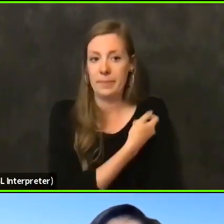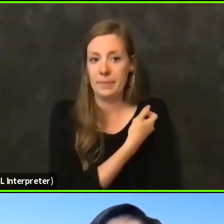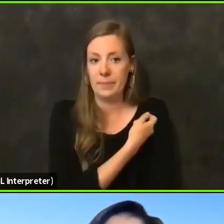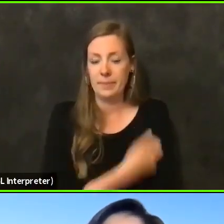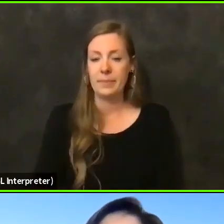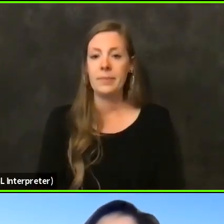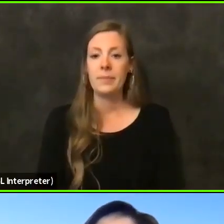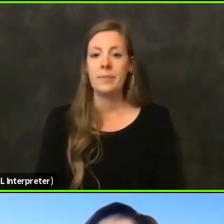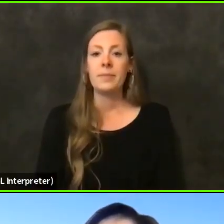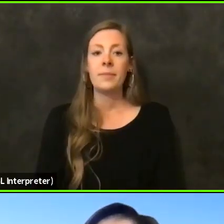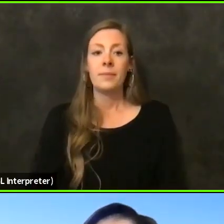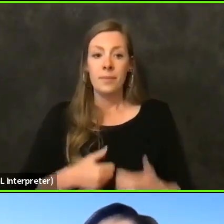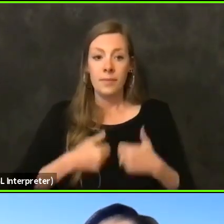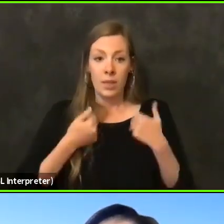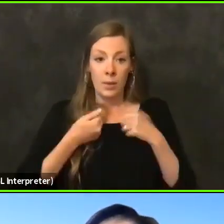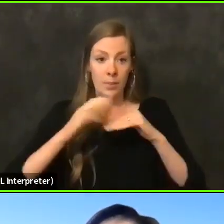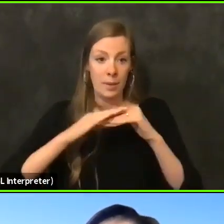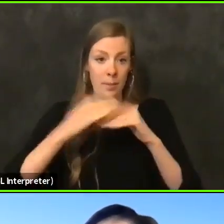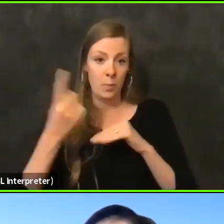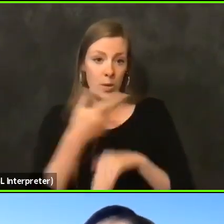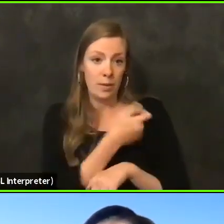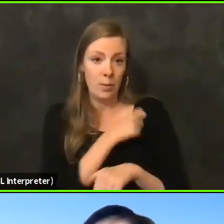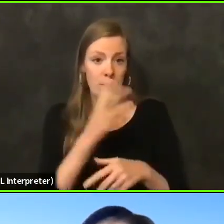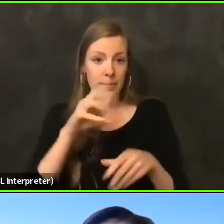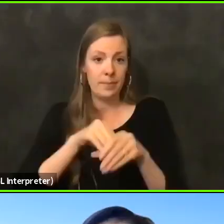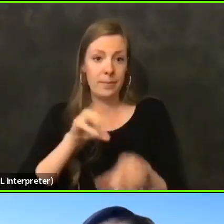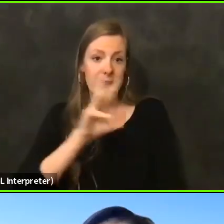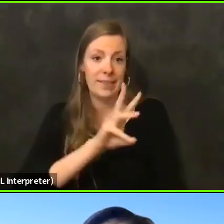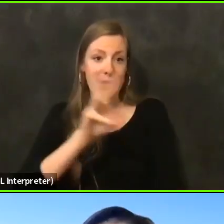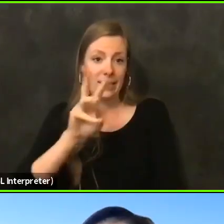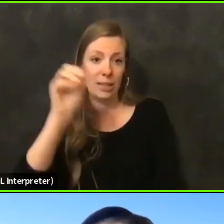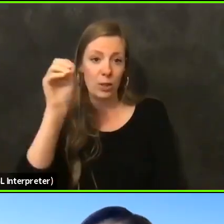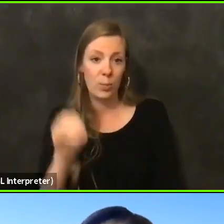The residents with at least one dose include 66 percent of our seventy five and